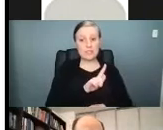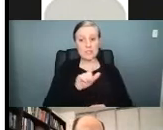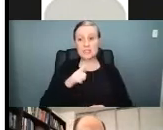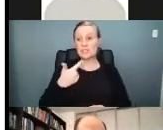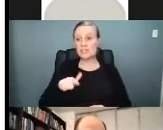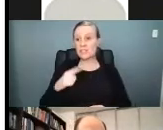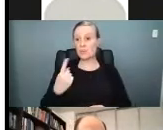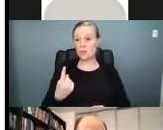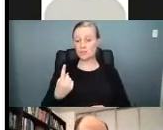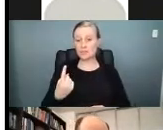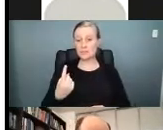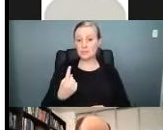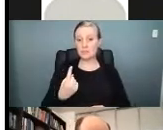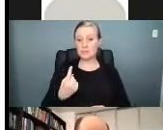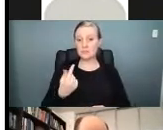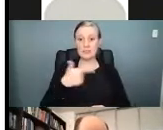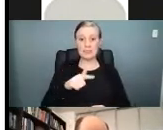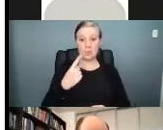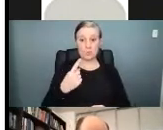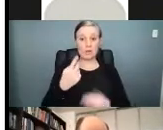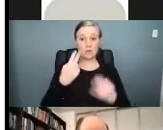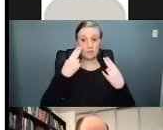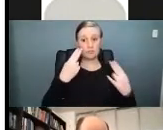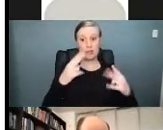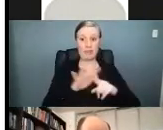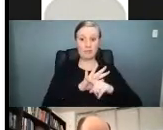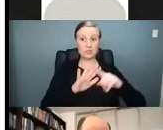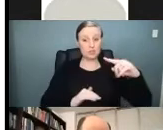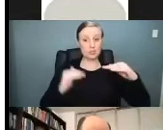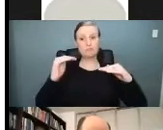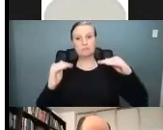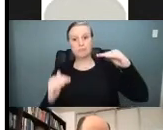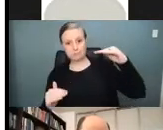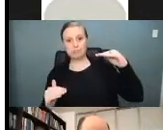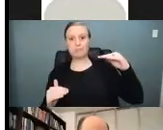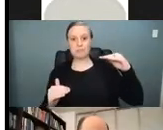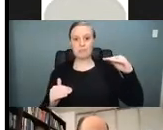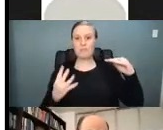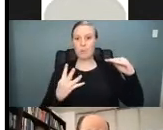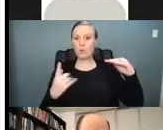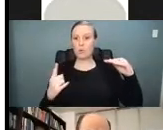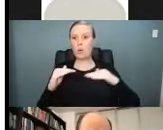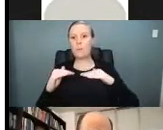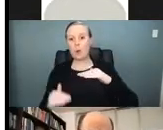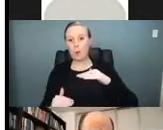So these are people who are substantially excluded from the opportunities that are presented